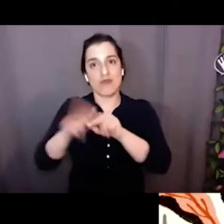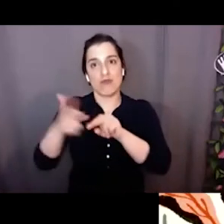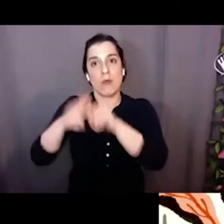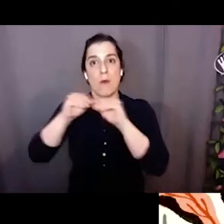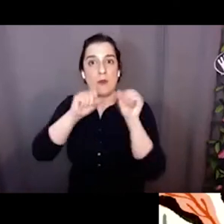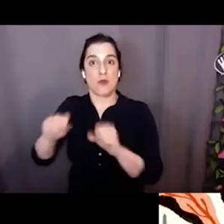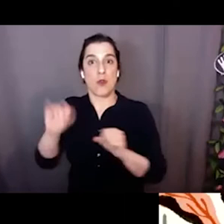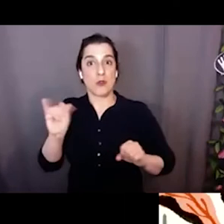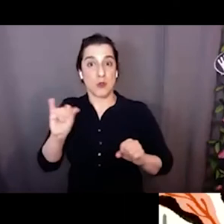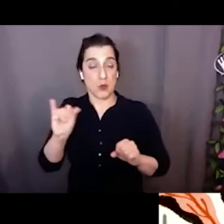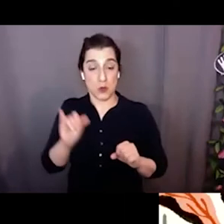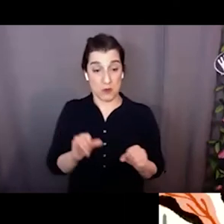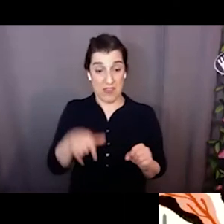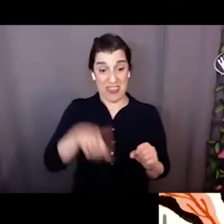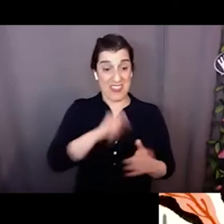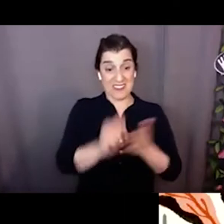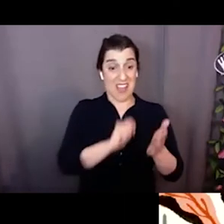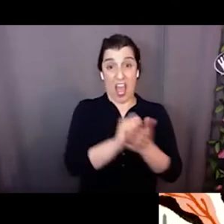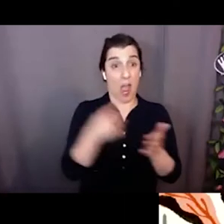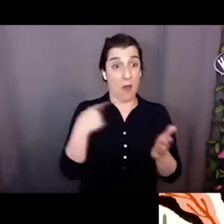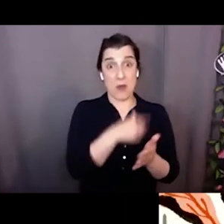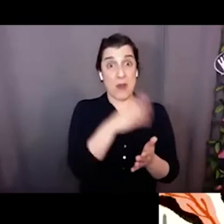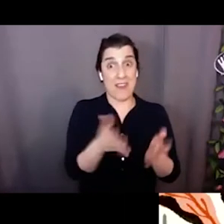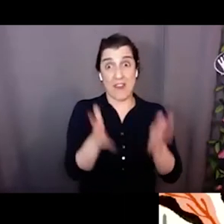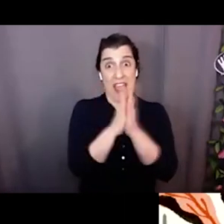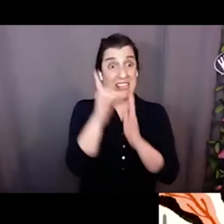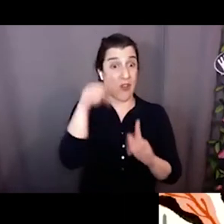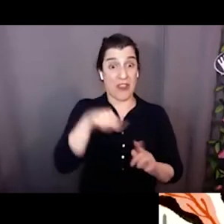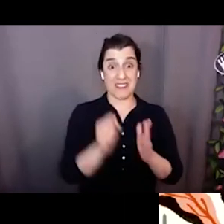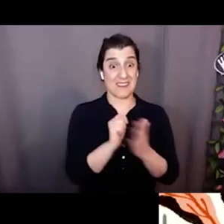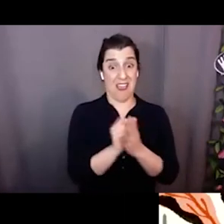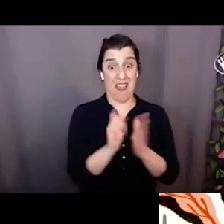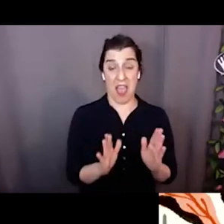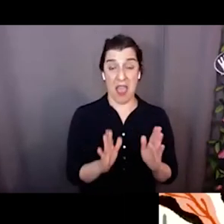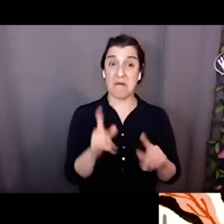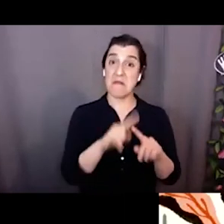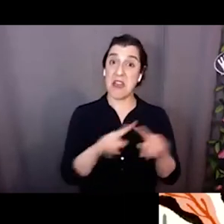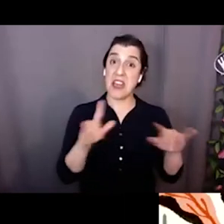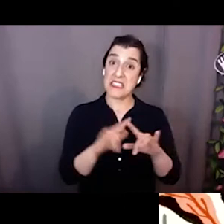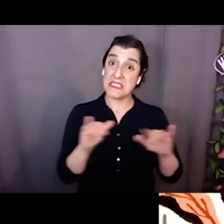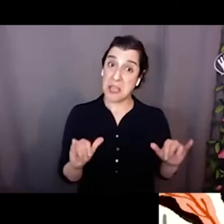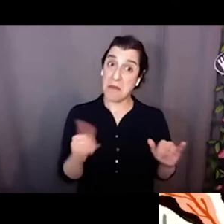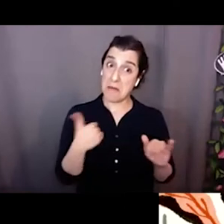it's not without. It's it's gift. So for example, as a blind woman, um, for the first time in my life,